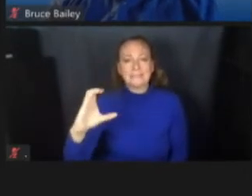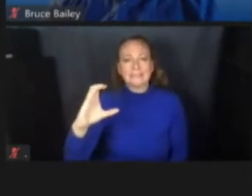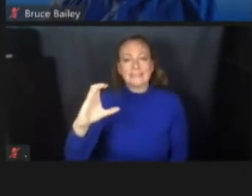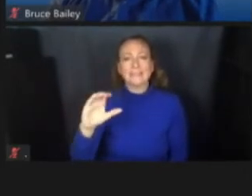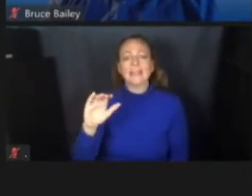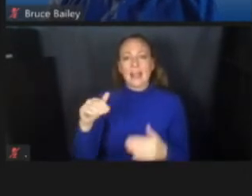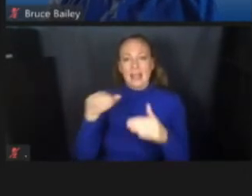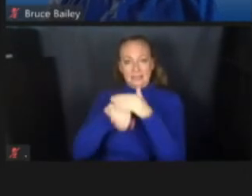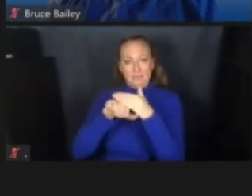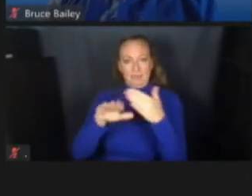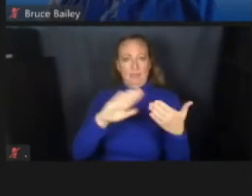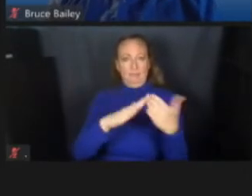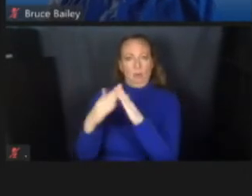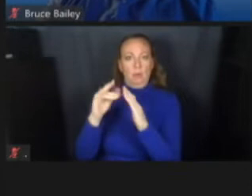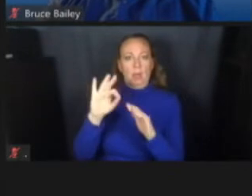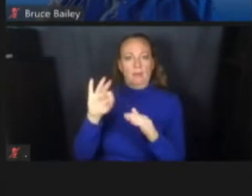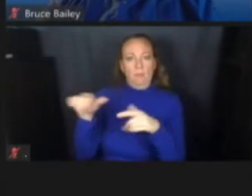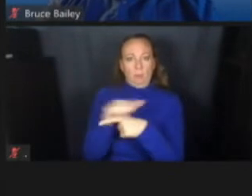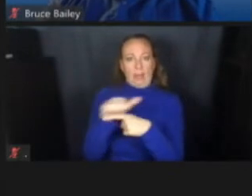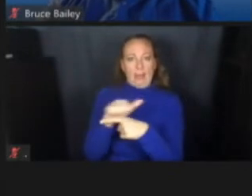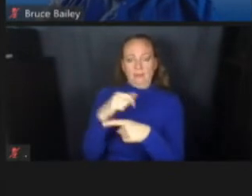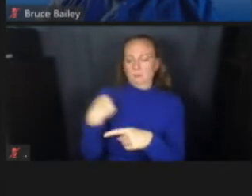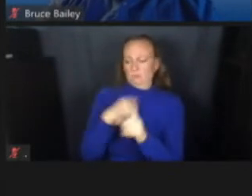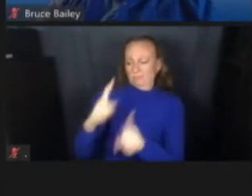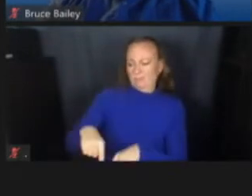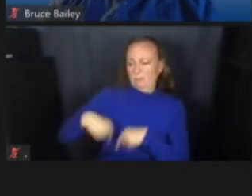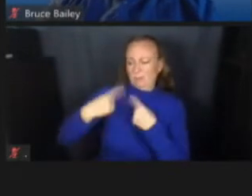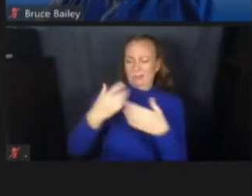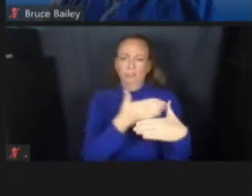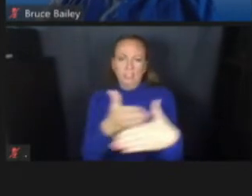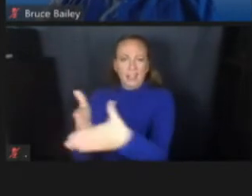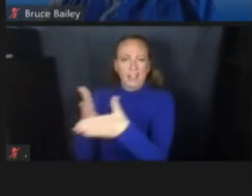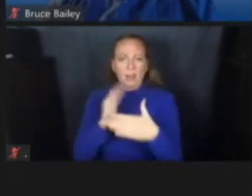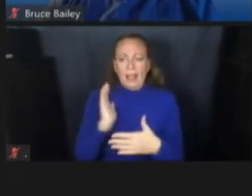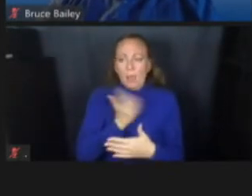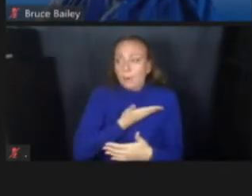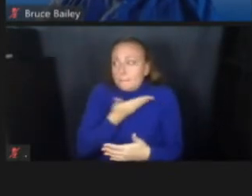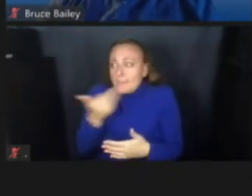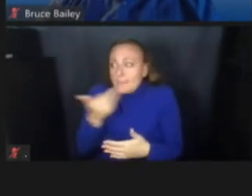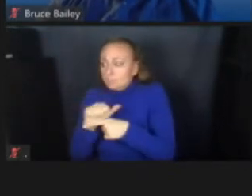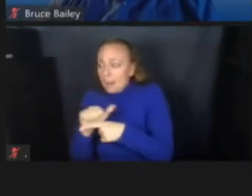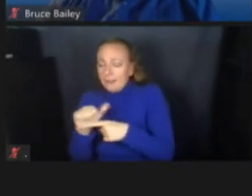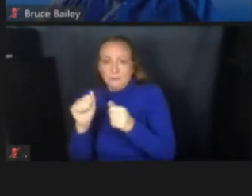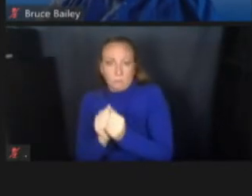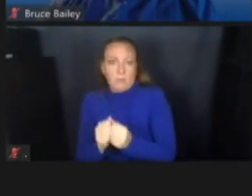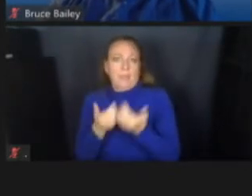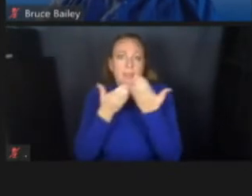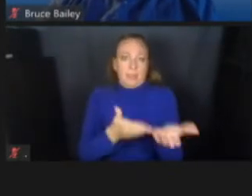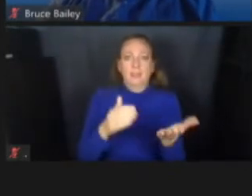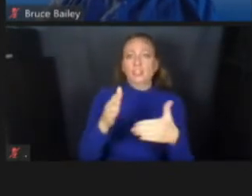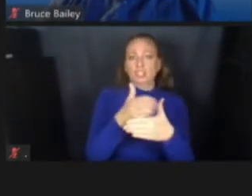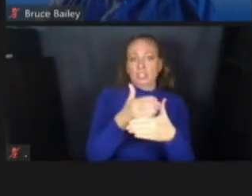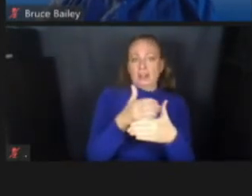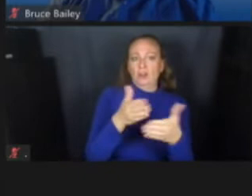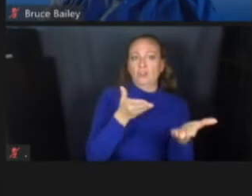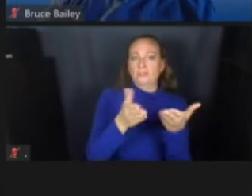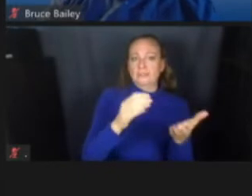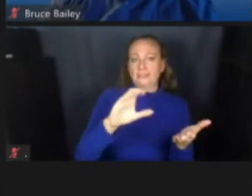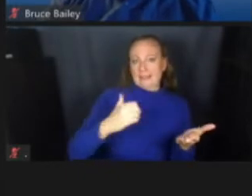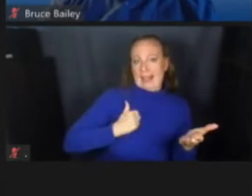to share best practices with Shared Services Canada. One of the issues we've most recently been discussing,